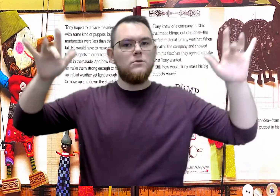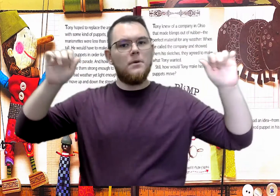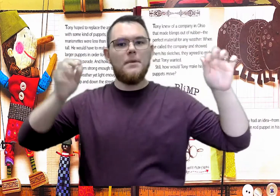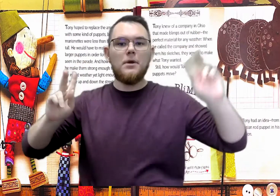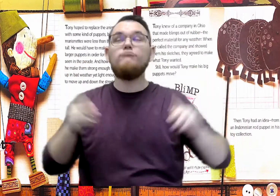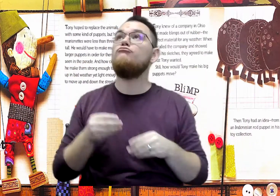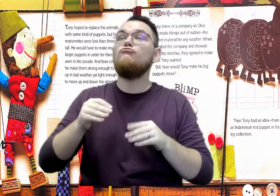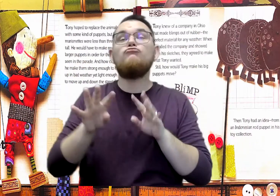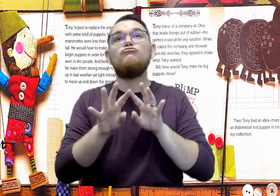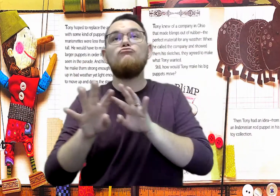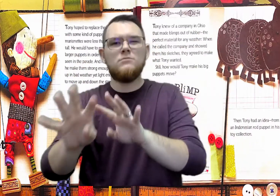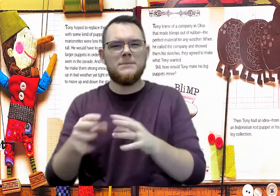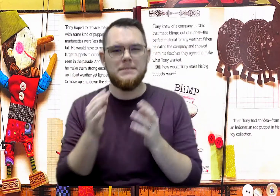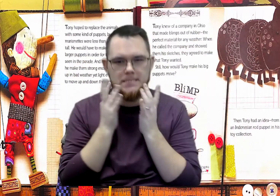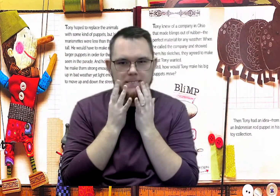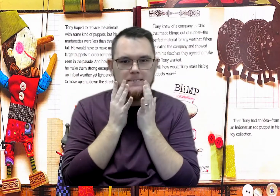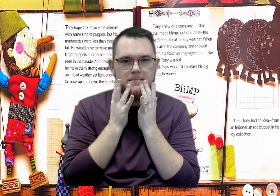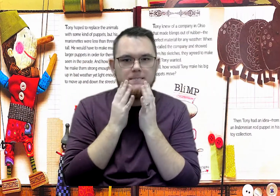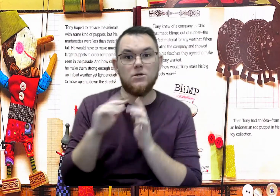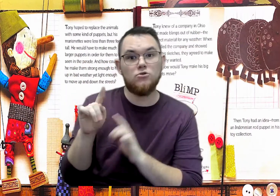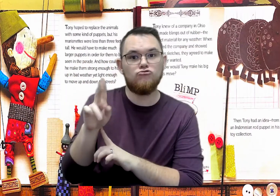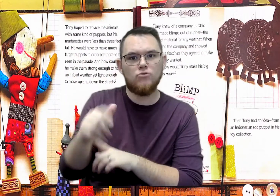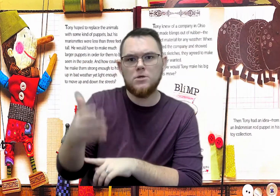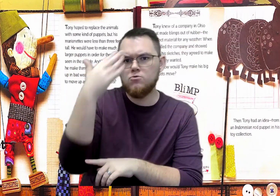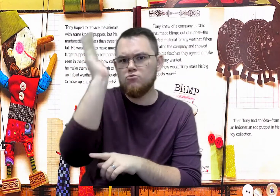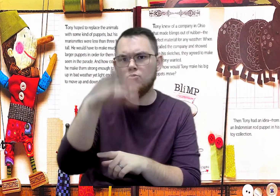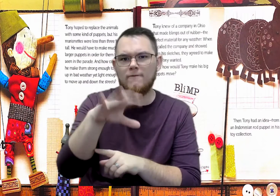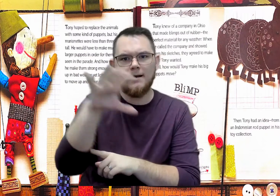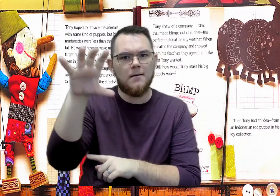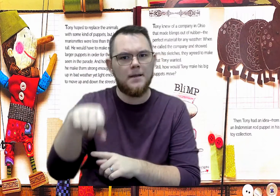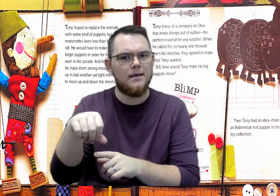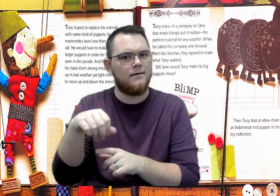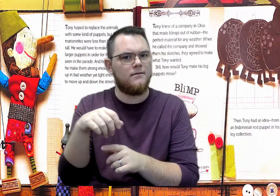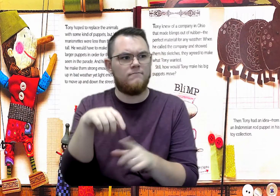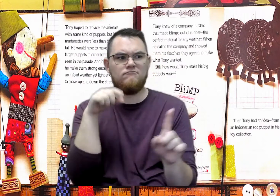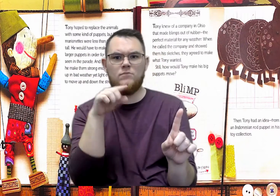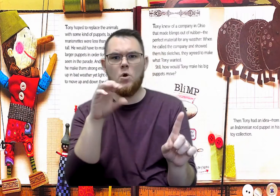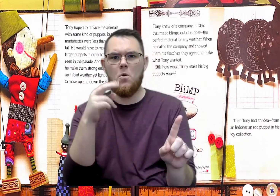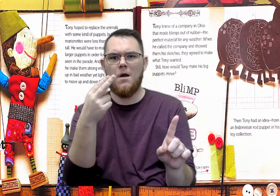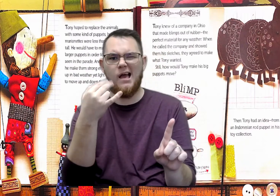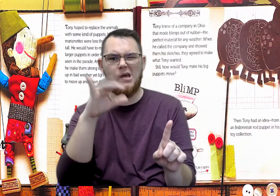Tony knew of a company in Ohio that made blimps out of rubber— the perfect material for